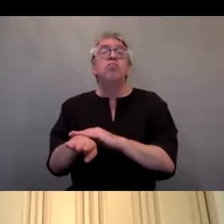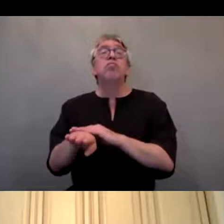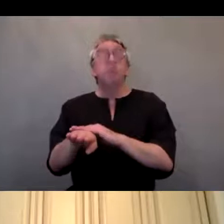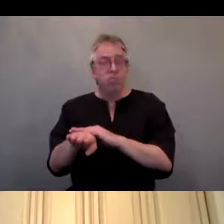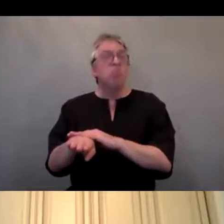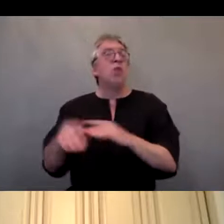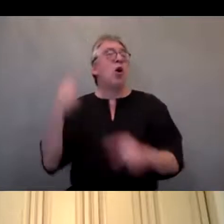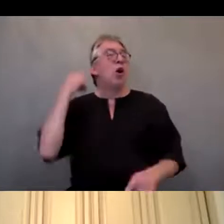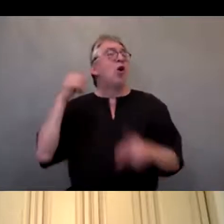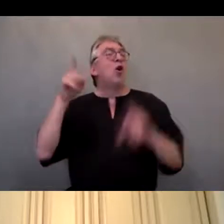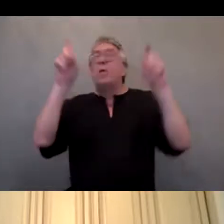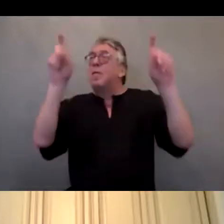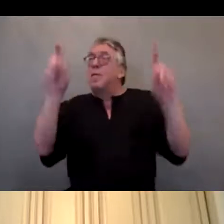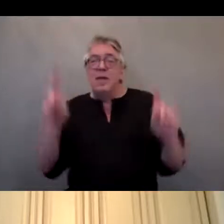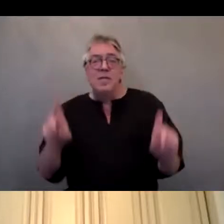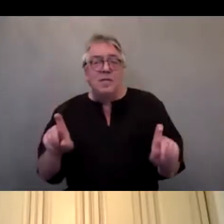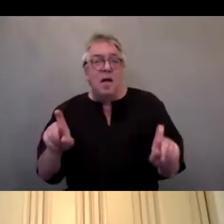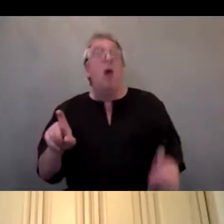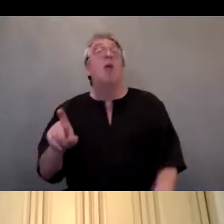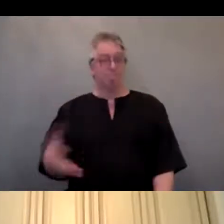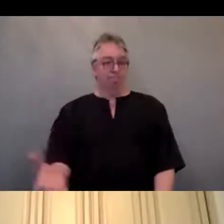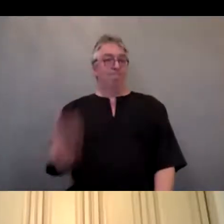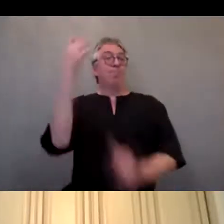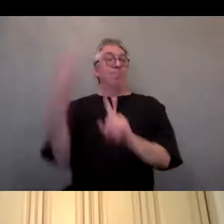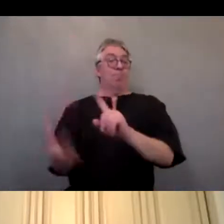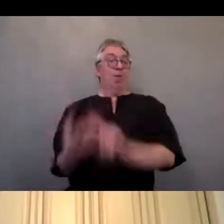grade, they gave me the little screening, learned that I was